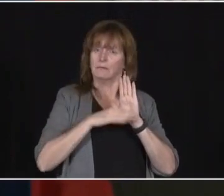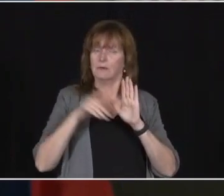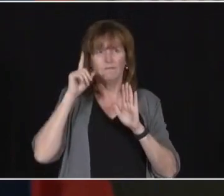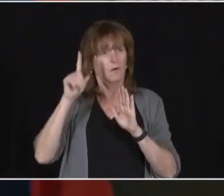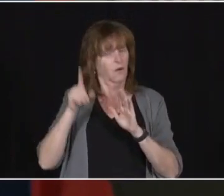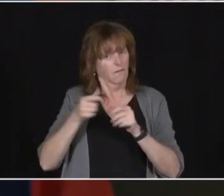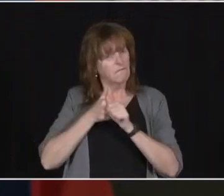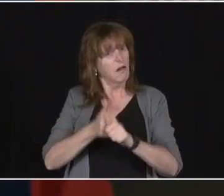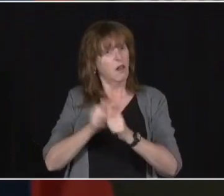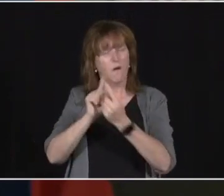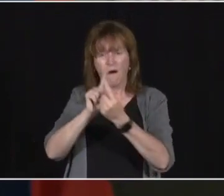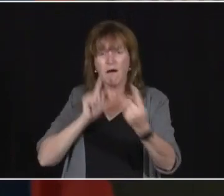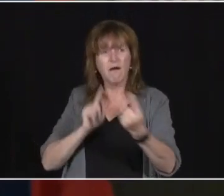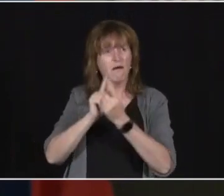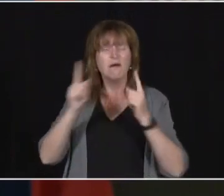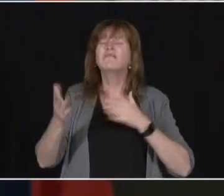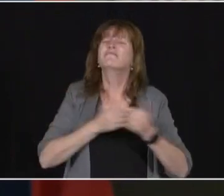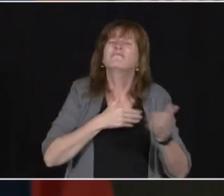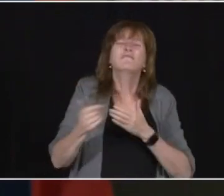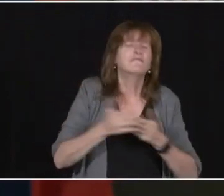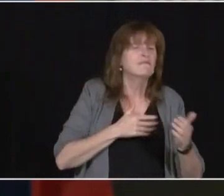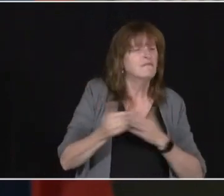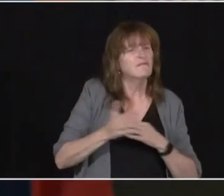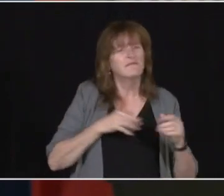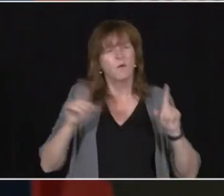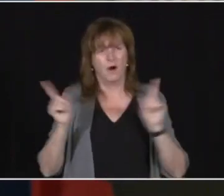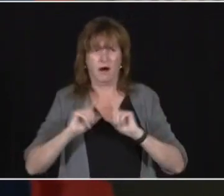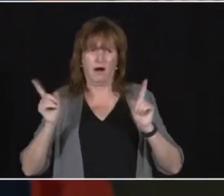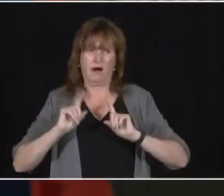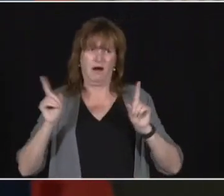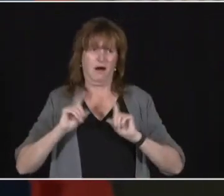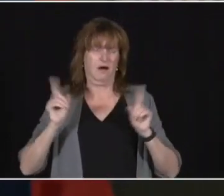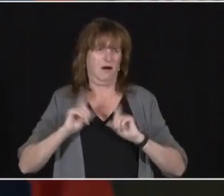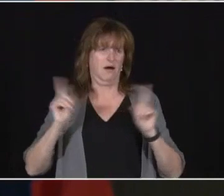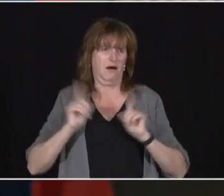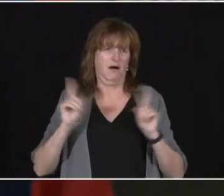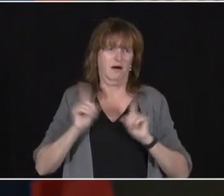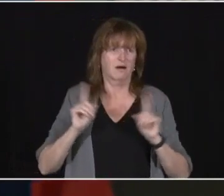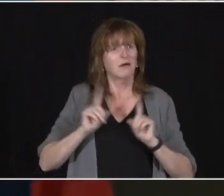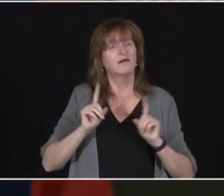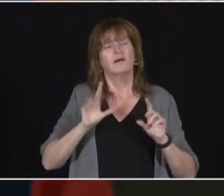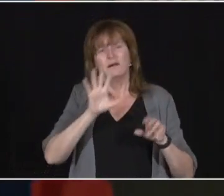It's absolutely critical no matter what area you are from, just continue